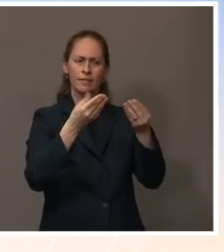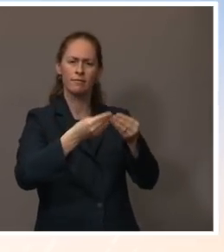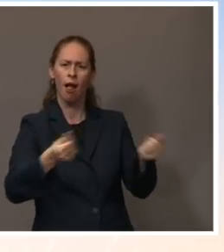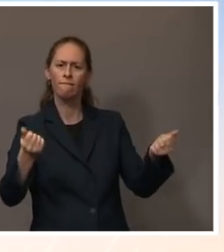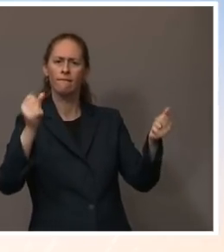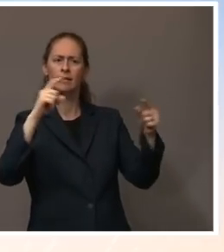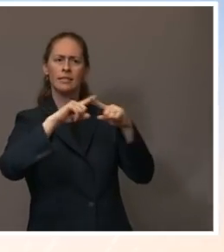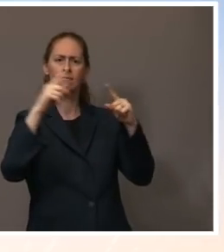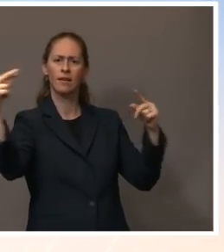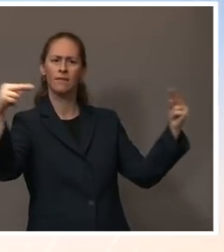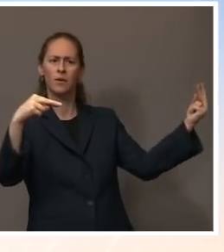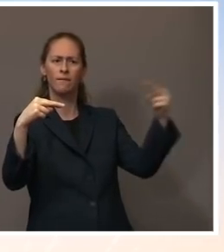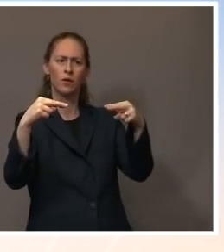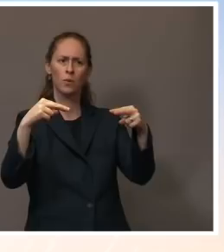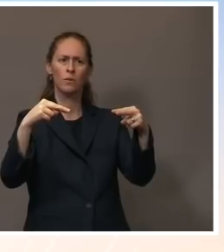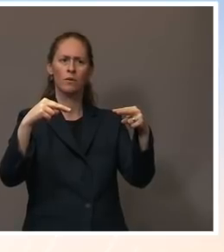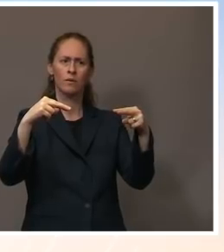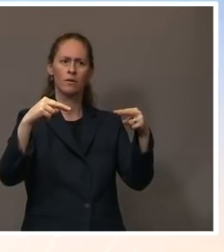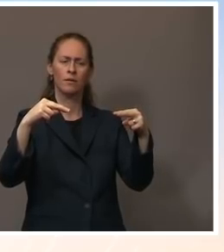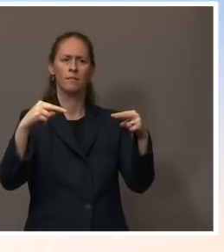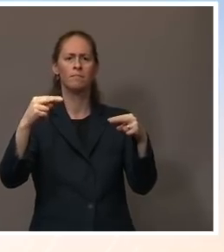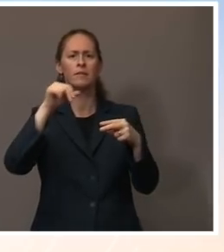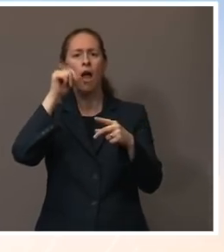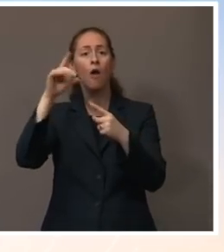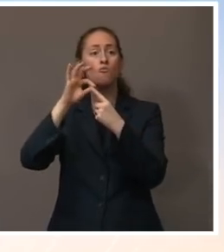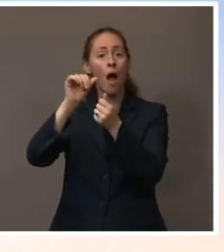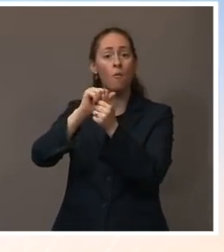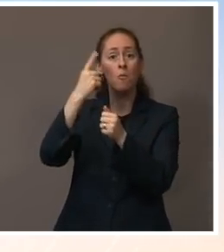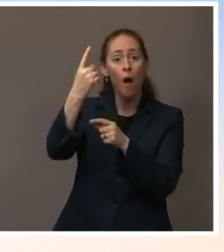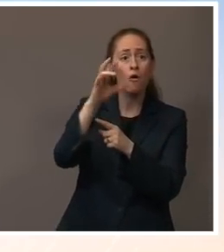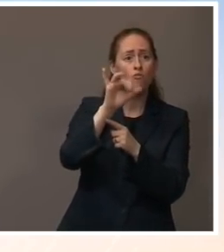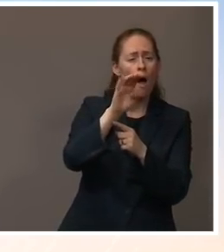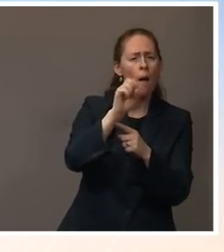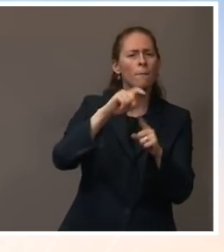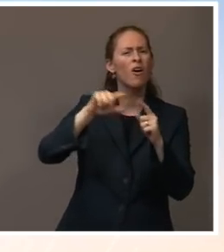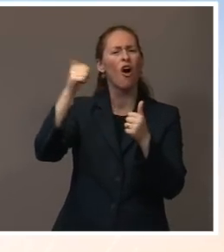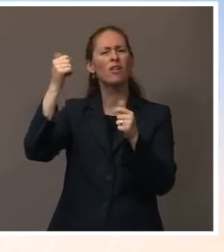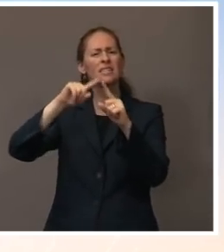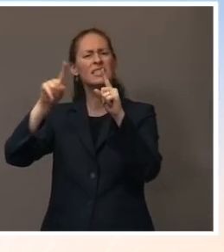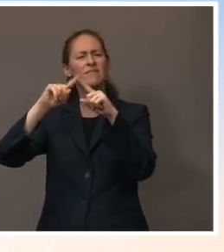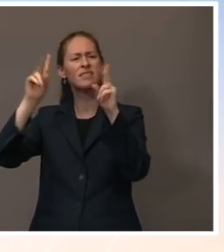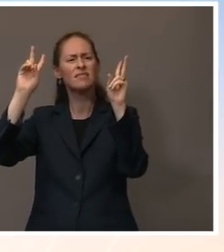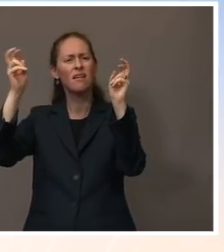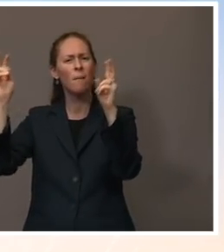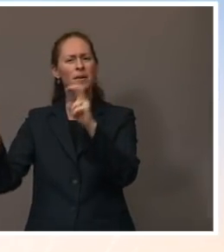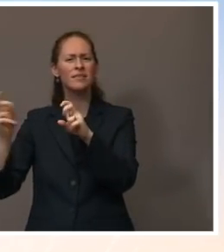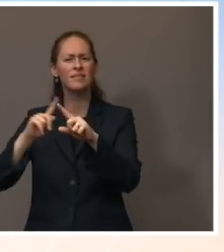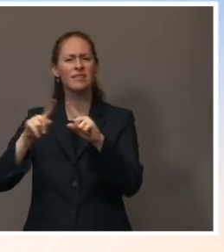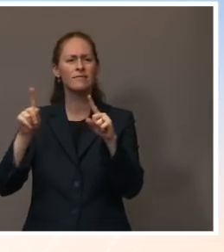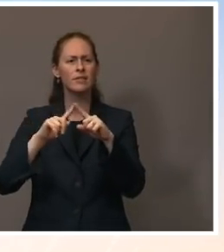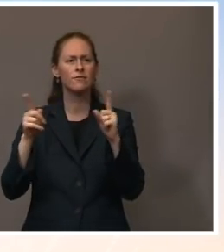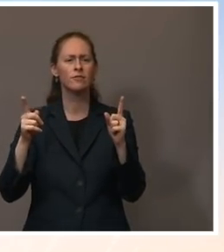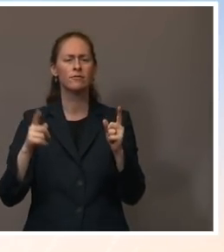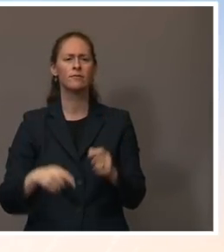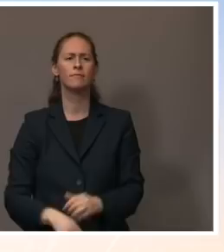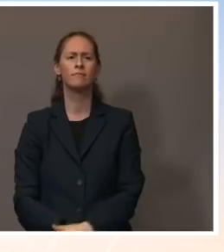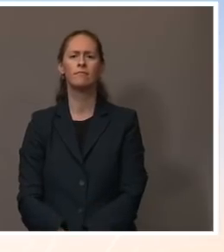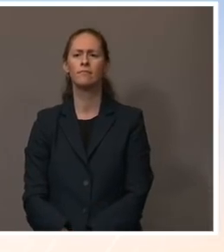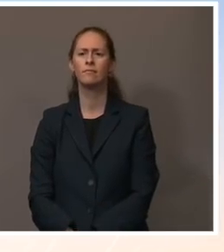without undercutting these efforts that, as you point out, have been under- -- you know, have been underway for a while. Ms. Psaki: Sure. Well, what I was trying to get at --